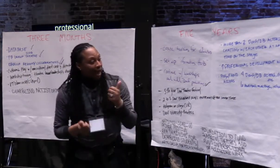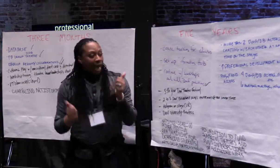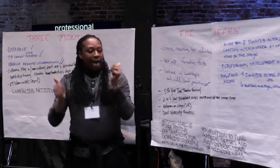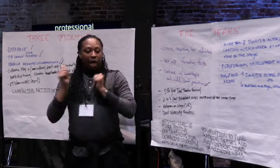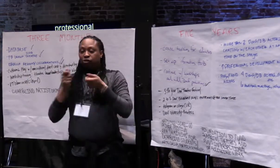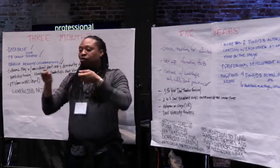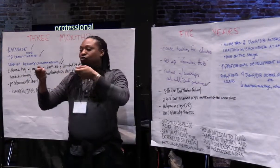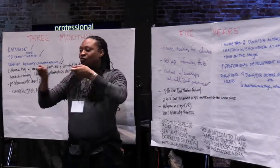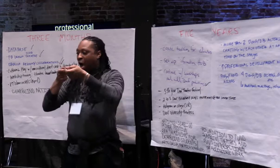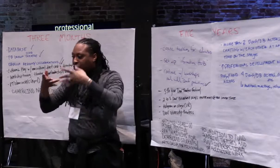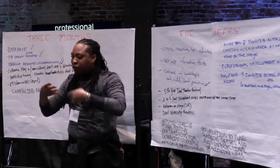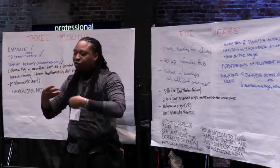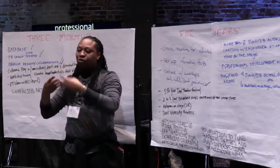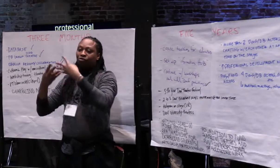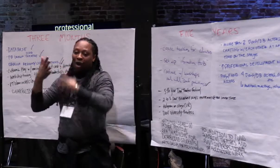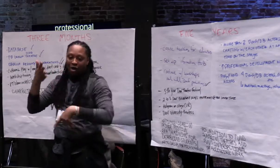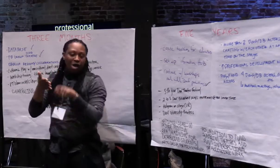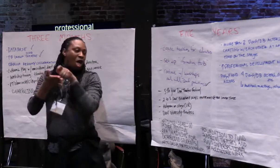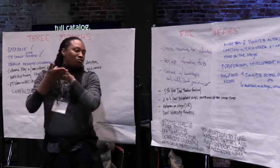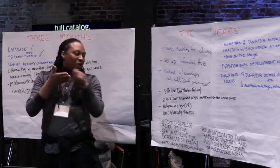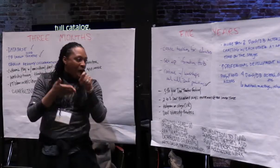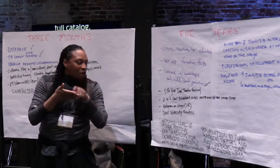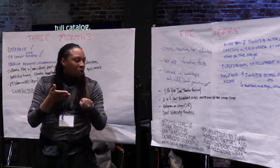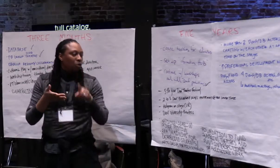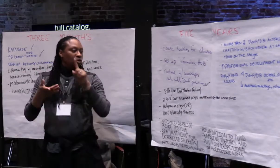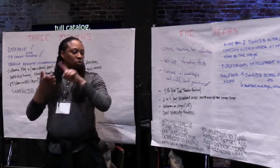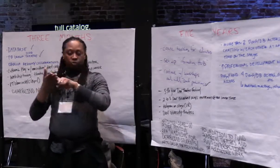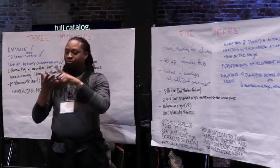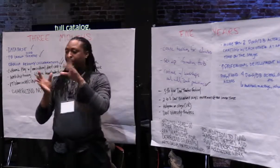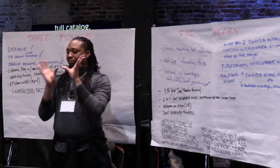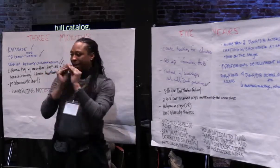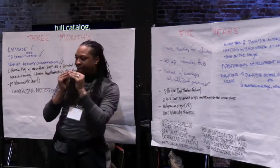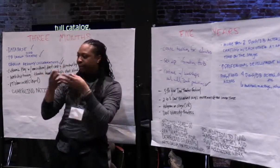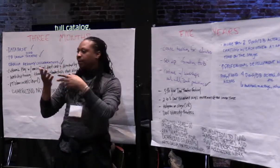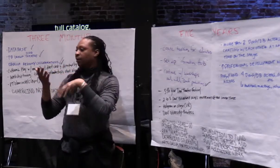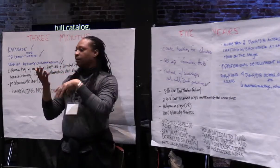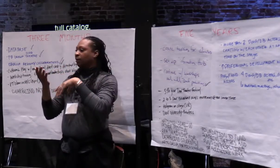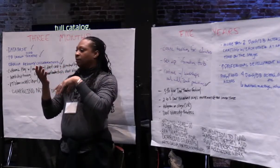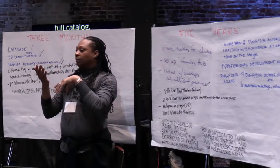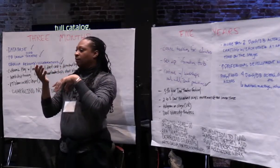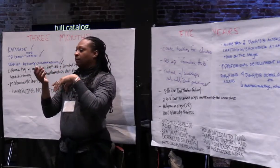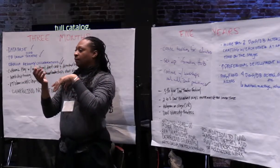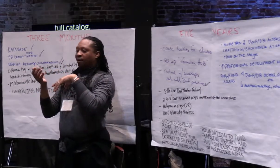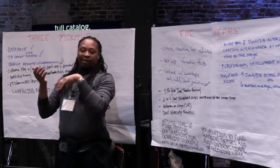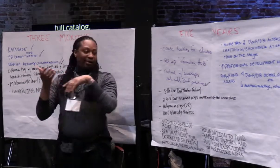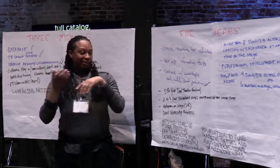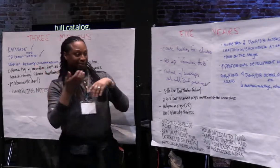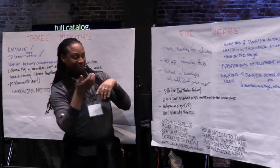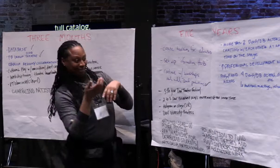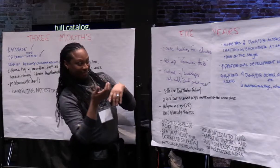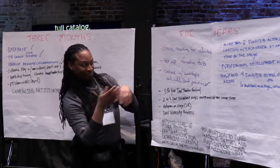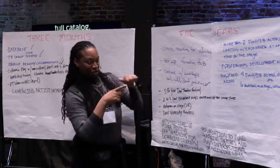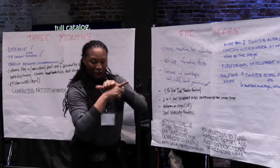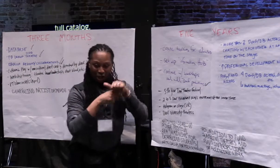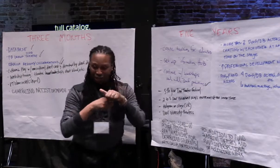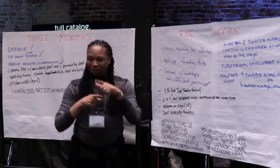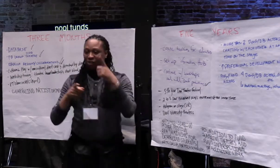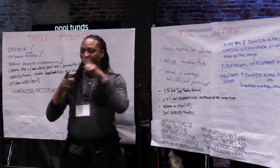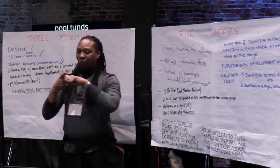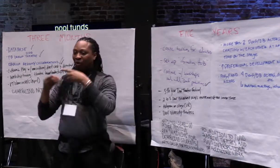for Deaf, Deaf, Blind access to support artists, actors, writers, directors, et cetera.